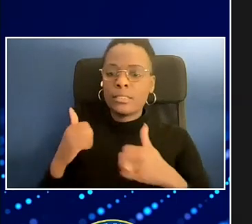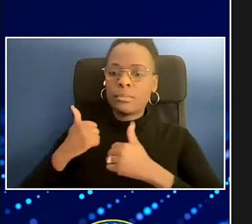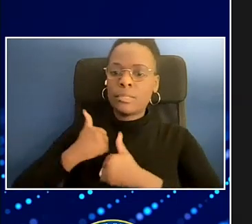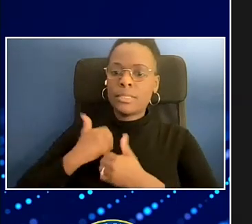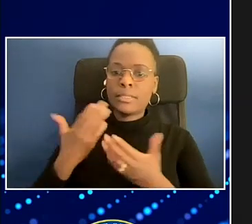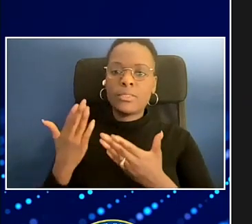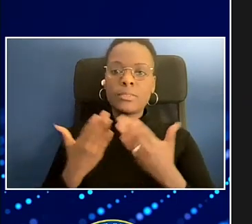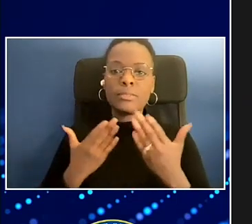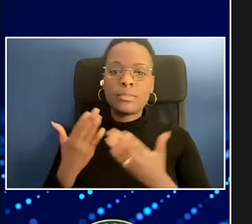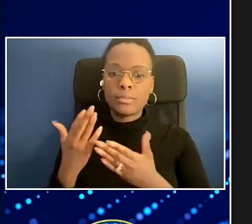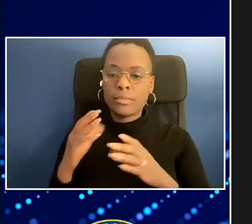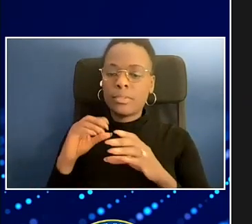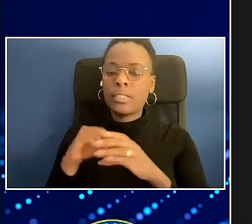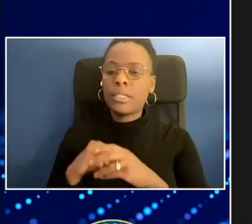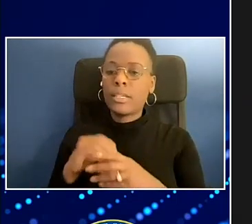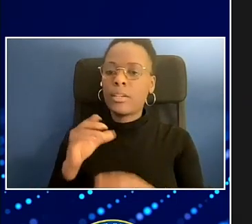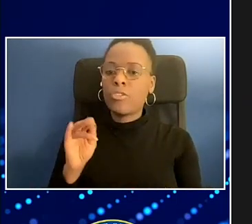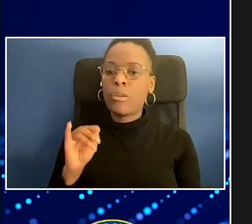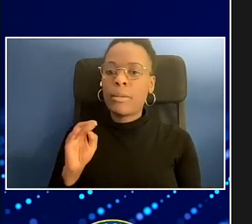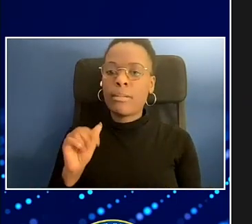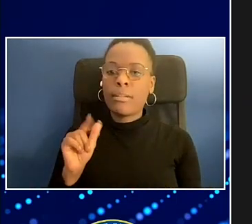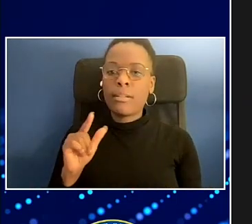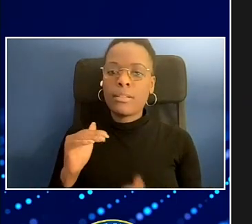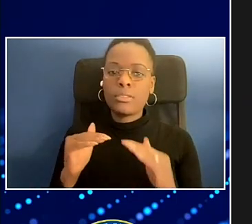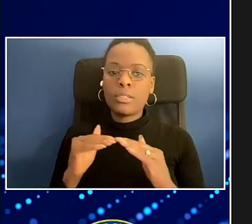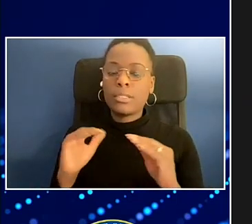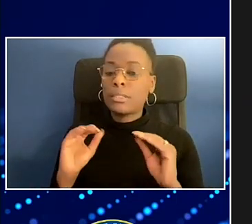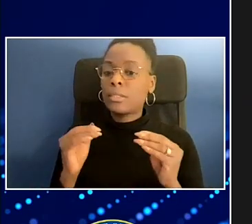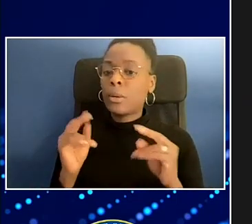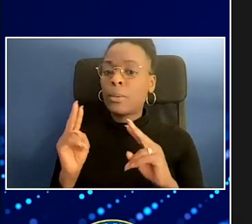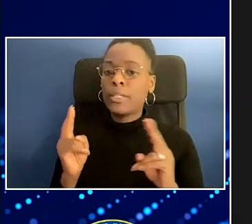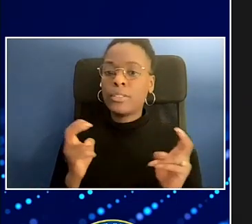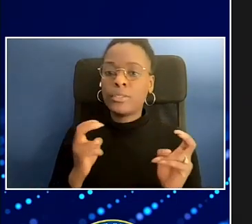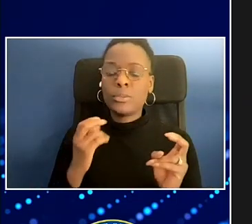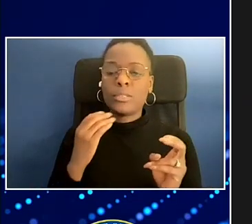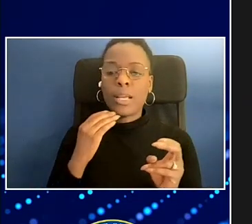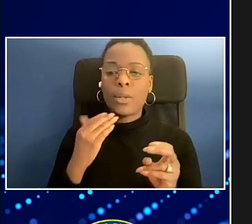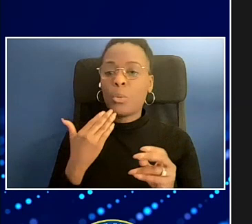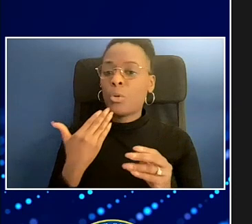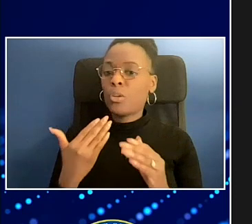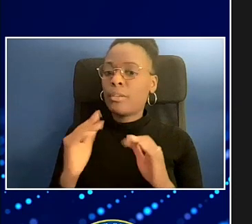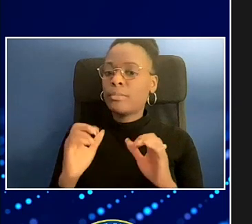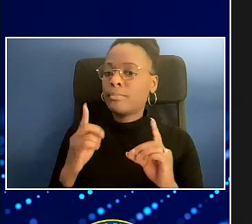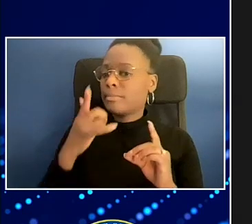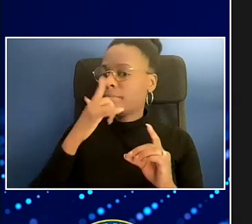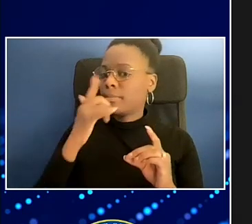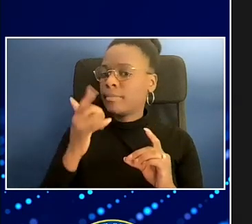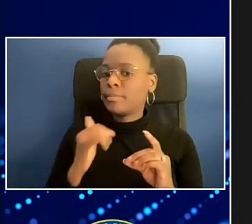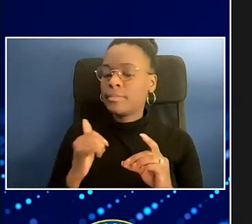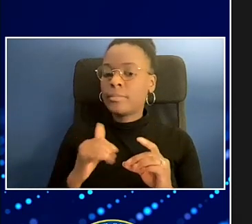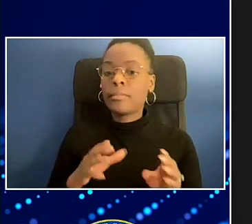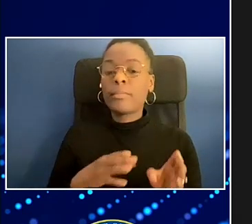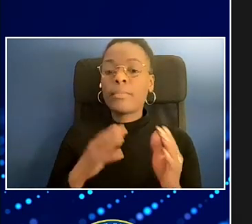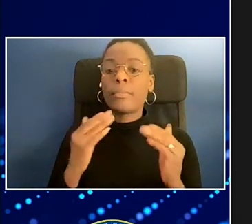justice, without any issues. I knew what a good education was. In 2020, during the dawn of COVID-19